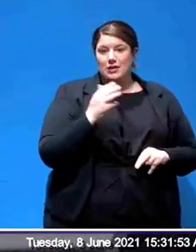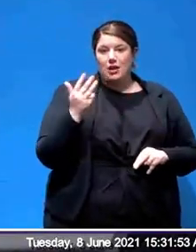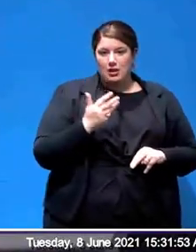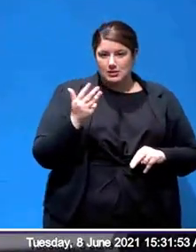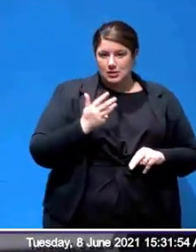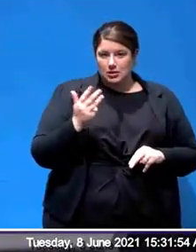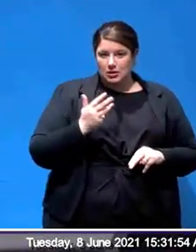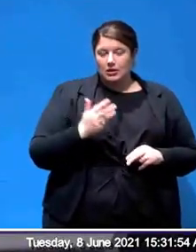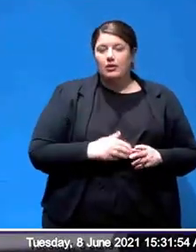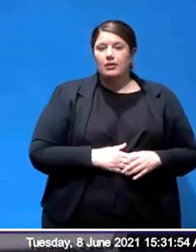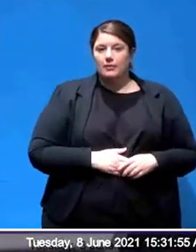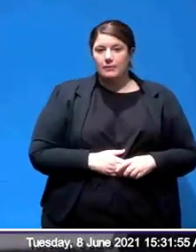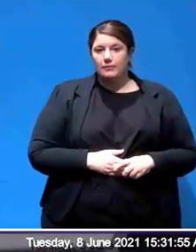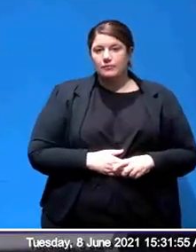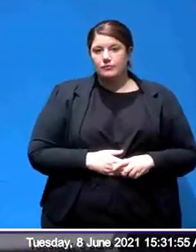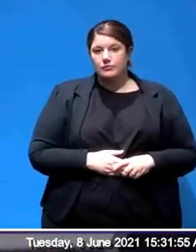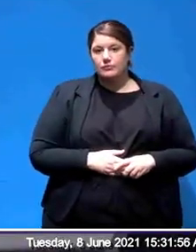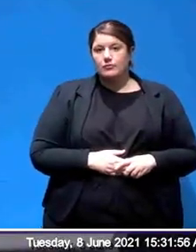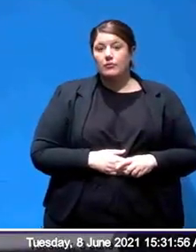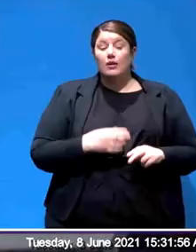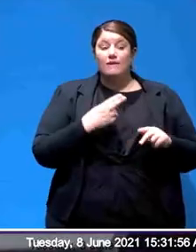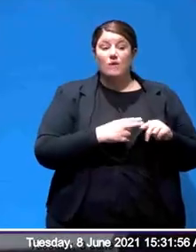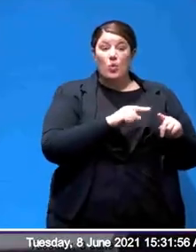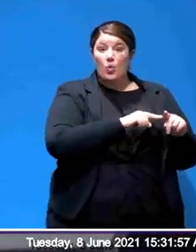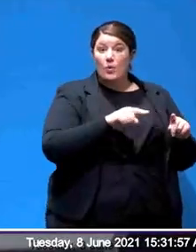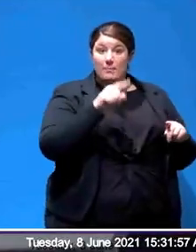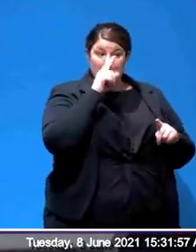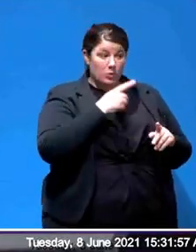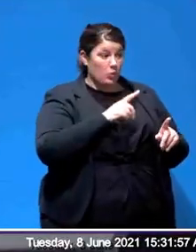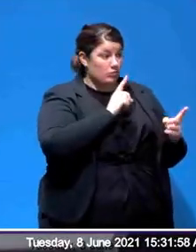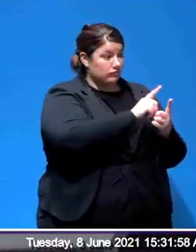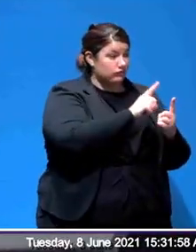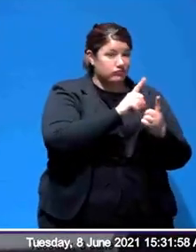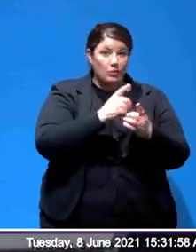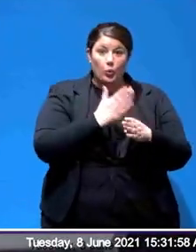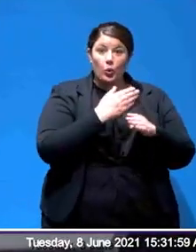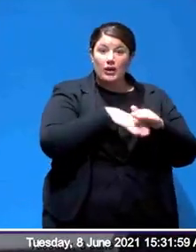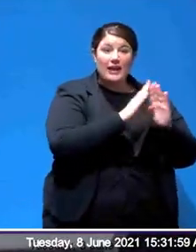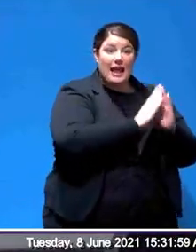In regards to our support staff, our support staff would have been given